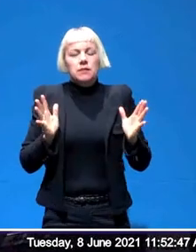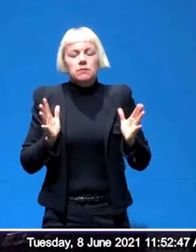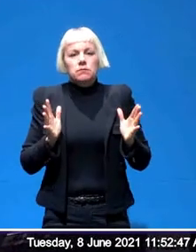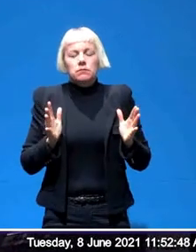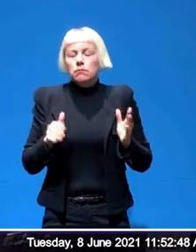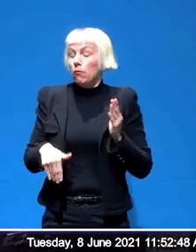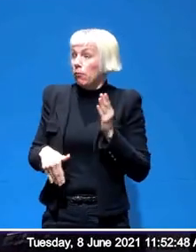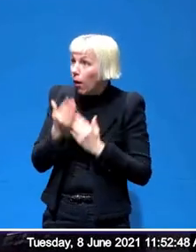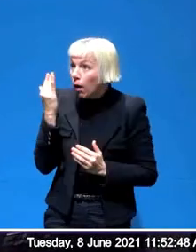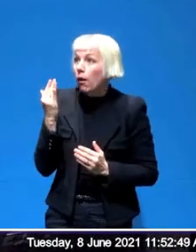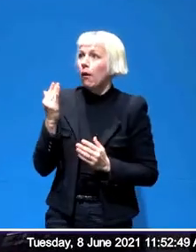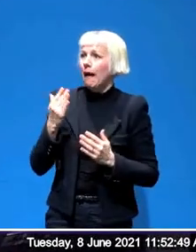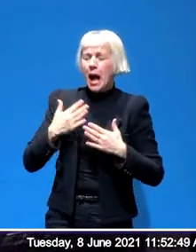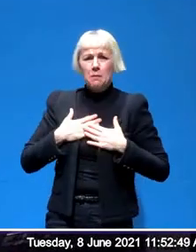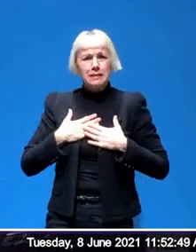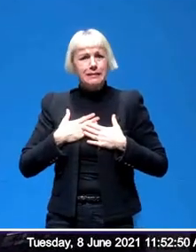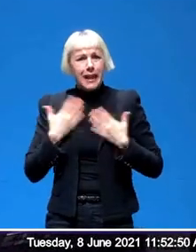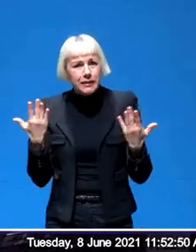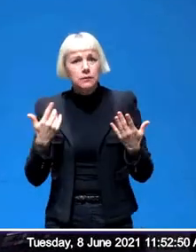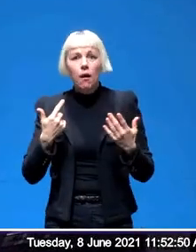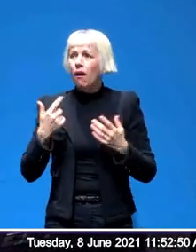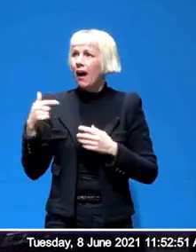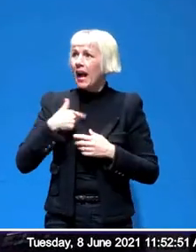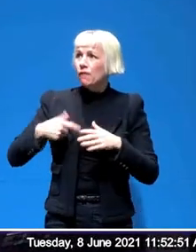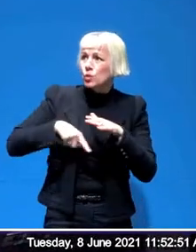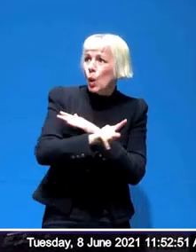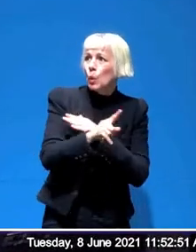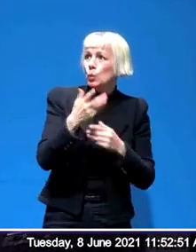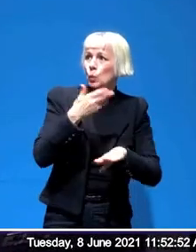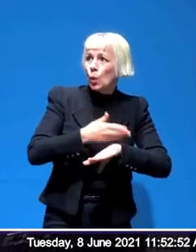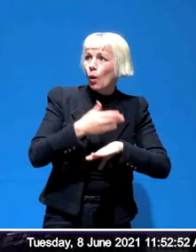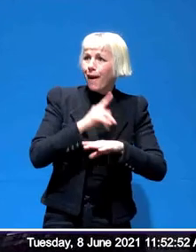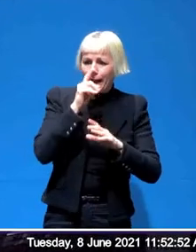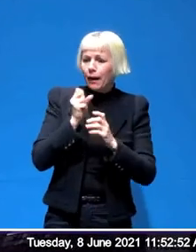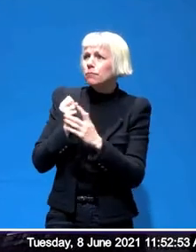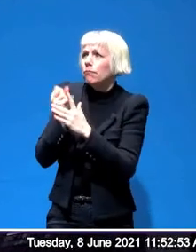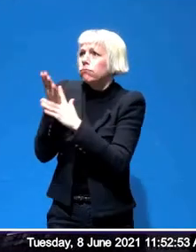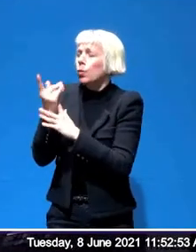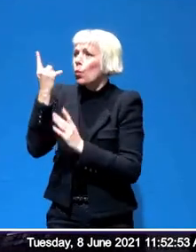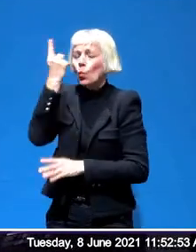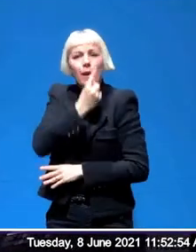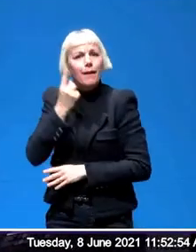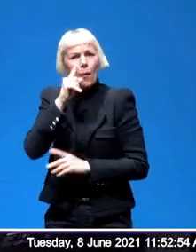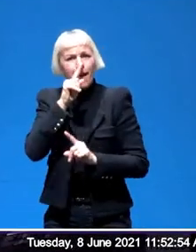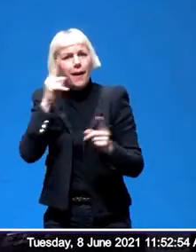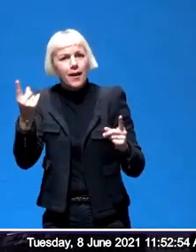I was extremely upset because I was on my way to a meeting and I was not going to be able to get that paperwork in within an hour.